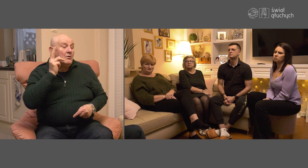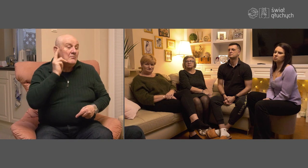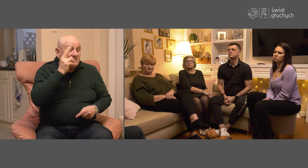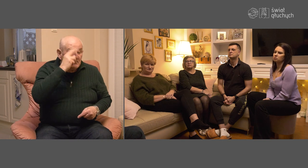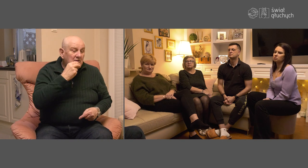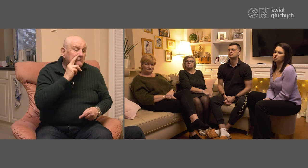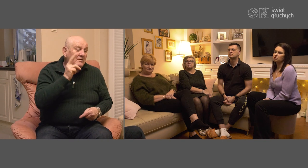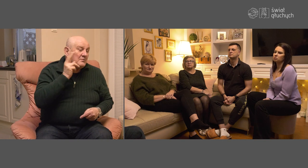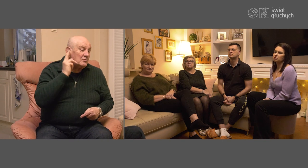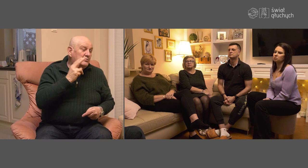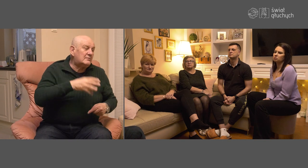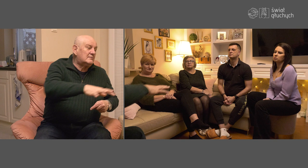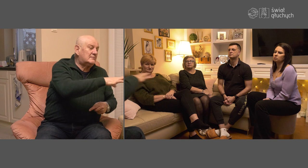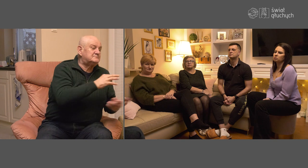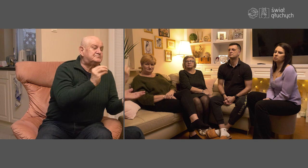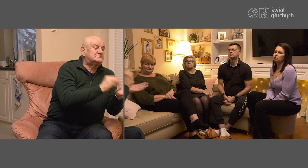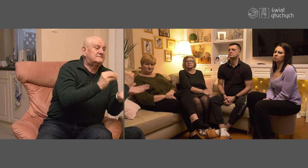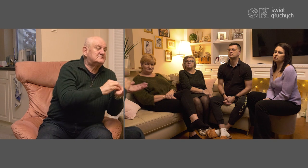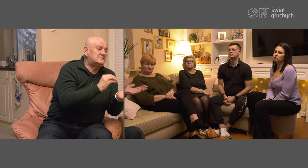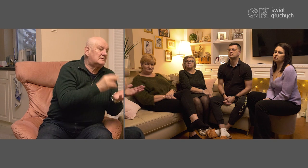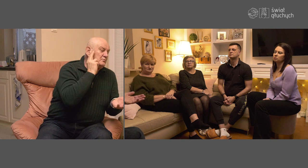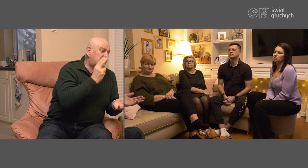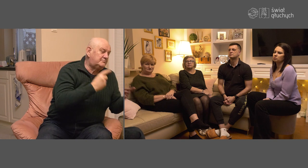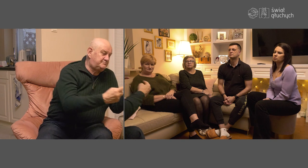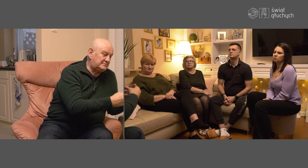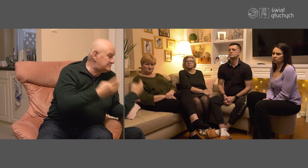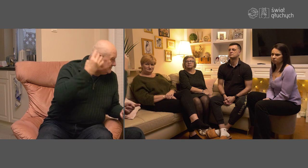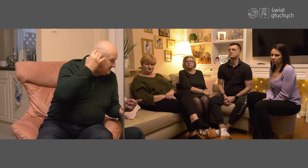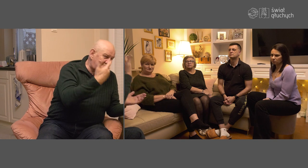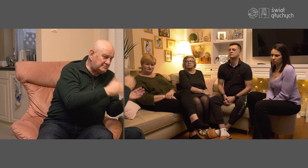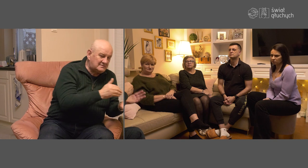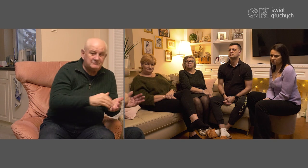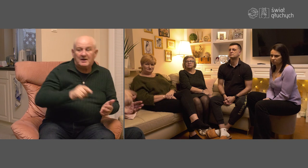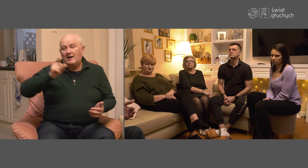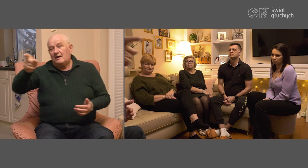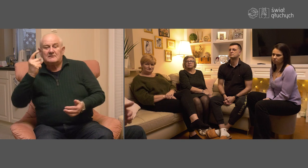They said: "If the child had been born in a deaf family, The kid would have been in deaf society. The collar implant wouldn't be necessary.